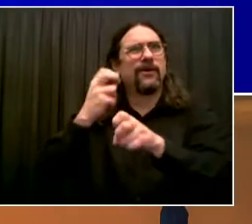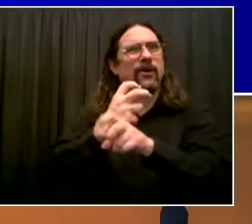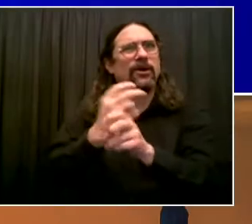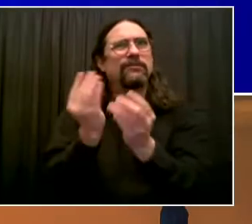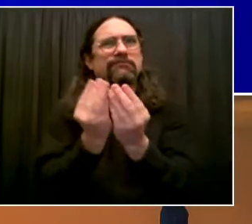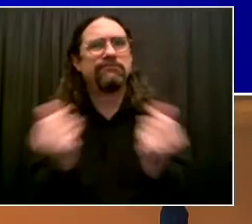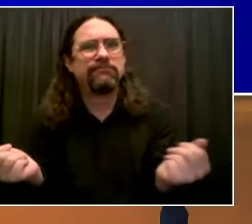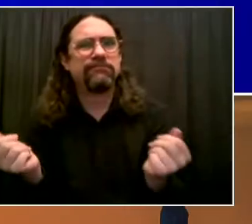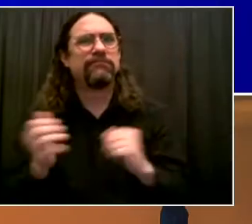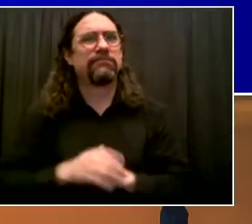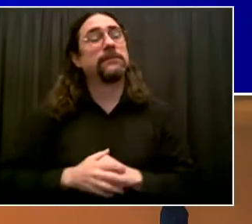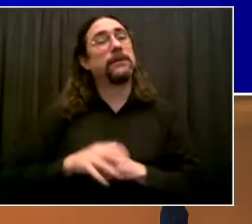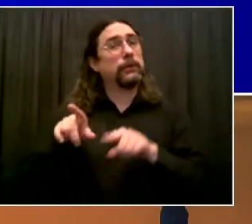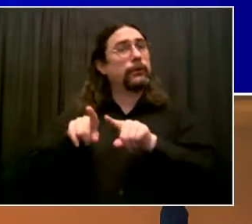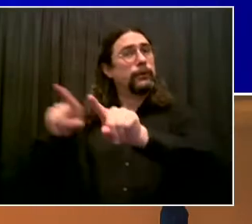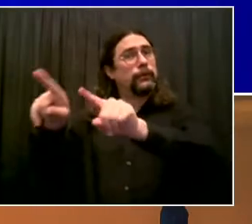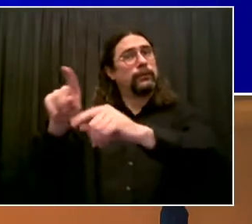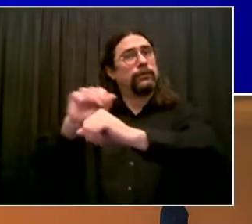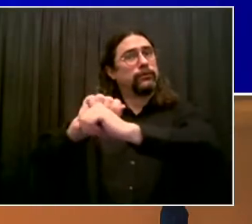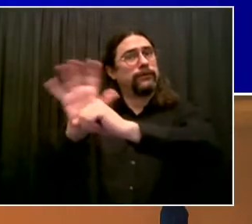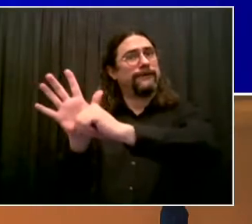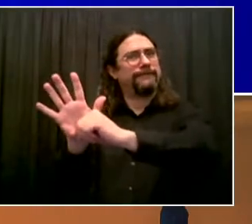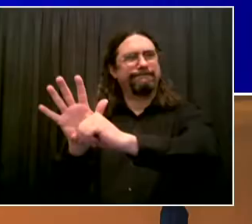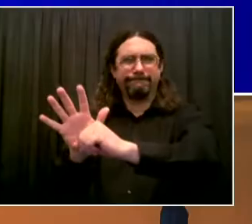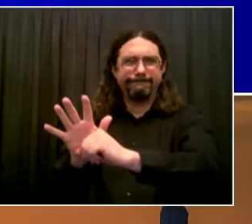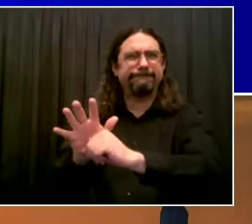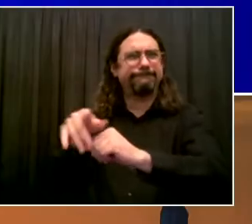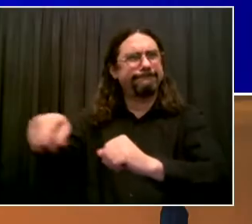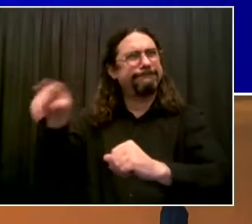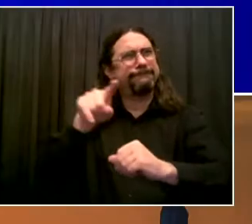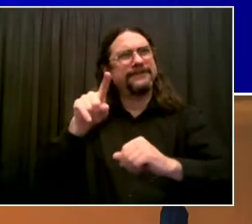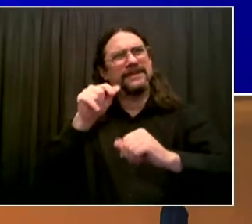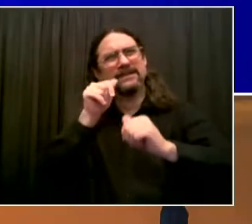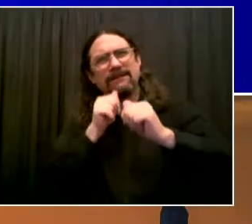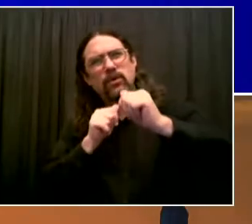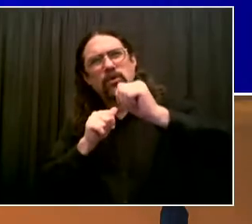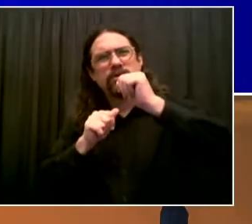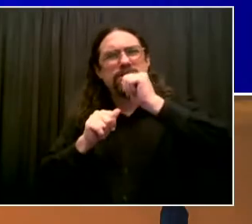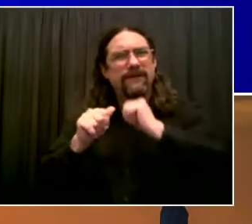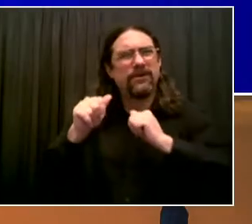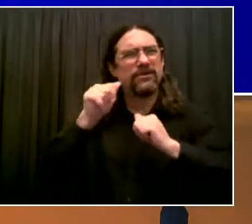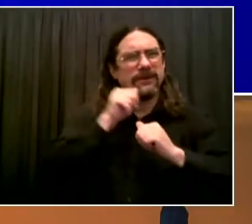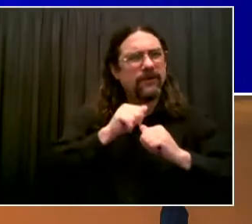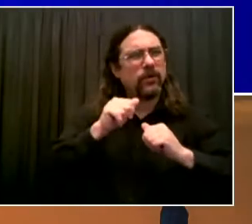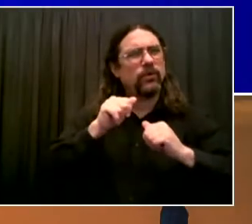ON TOP OF ALL THE OTHER SUFFERING AND PAIN OTHER NEW YORK RESIDENTS WENT THROUGH.